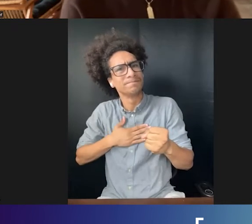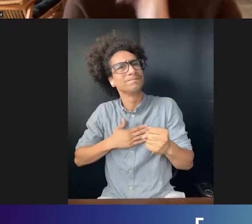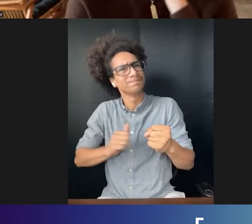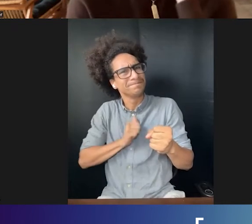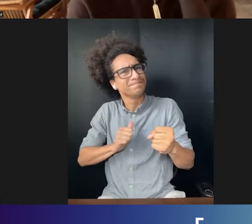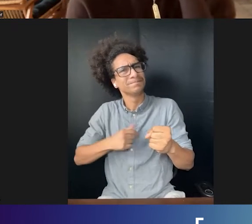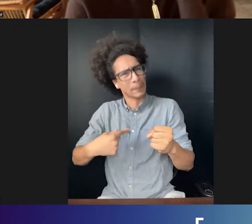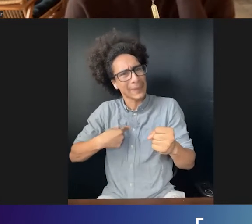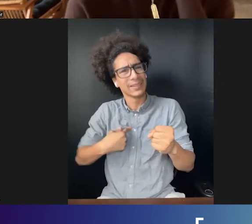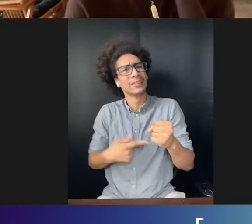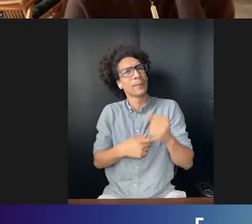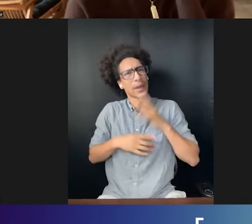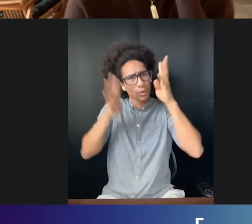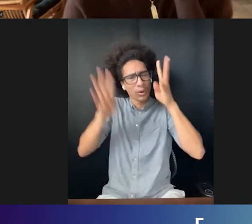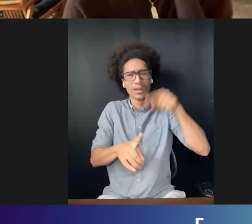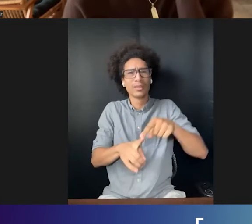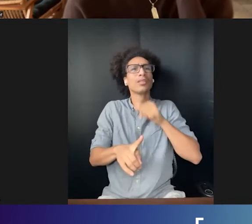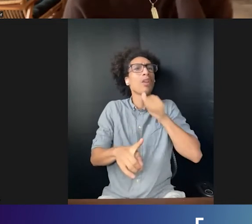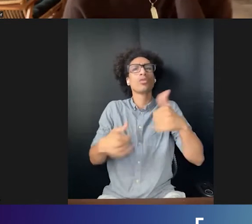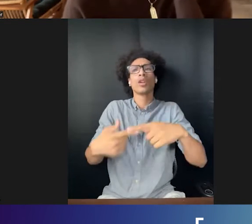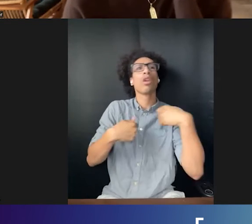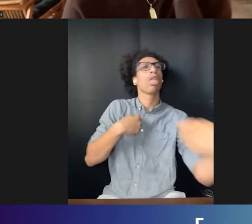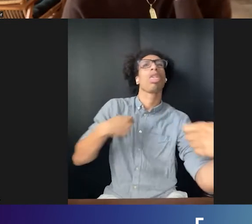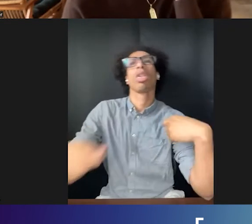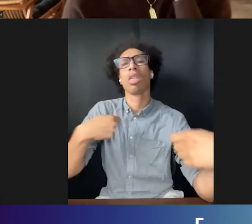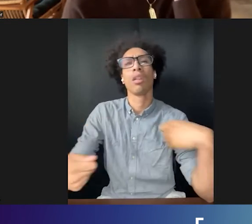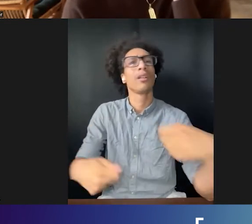Yeah. And not to chase after those sorts of, you know, alluring